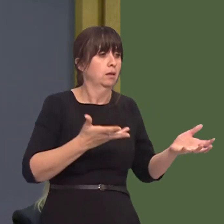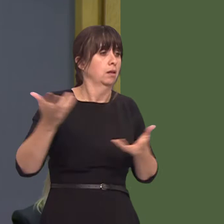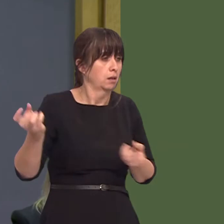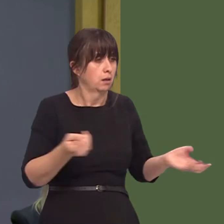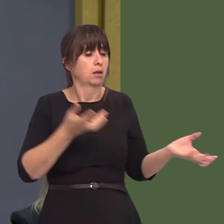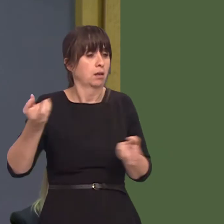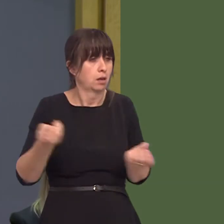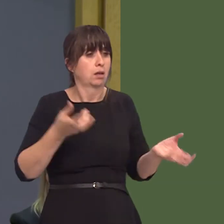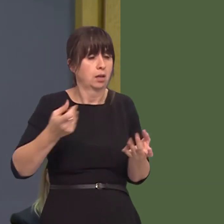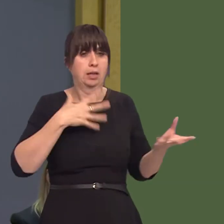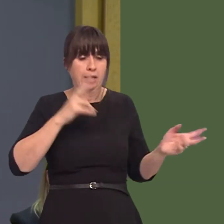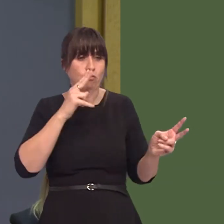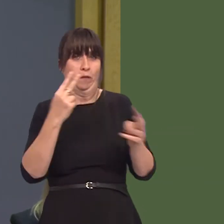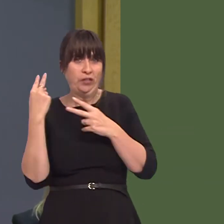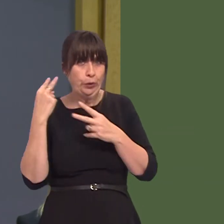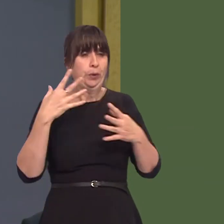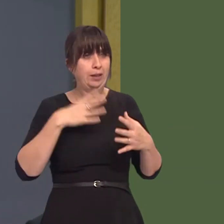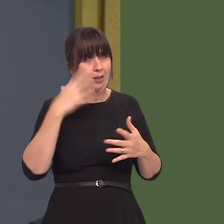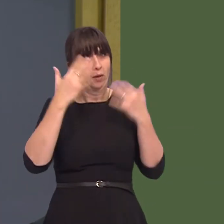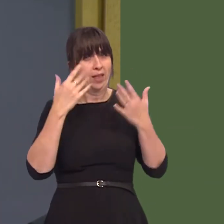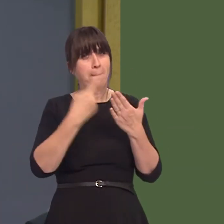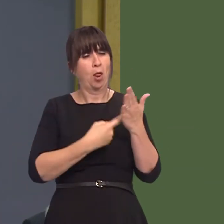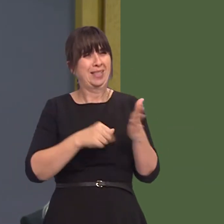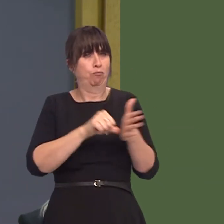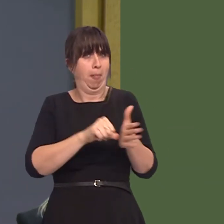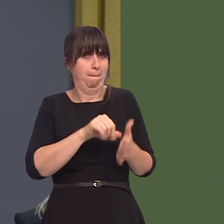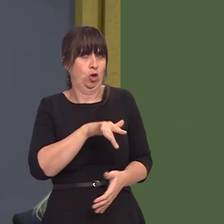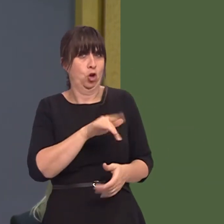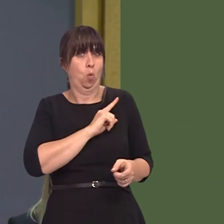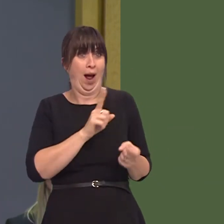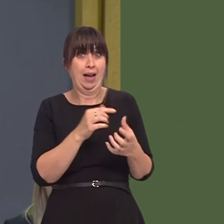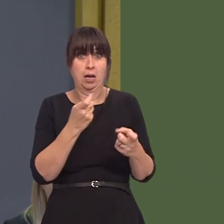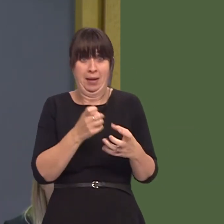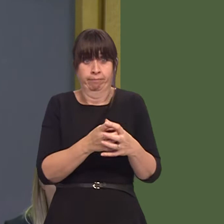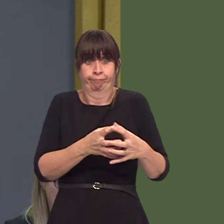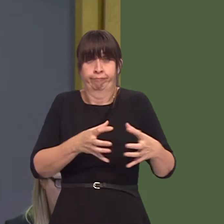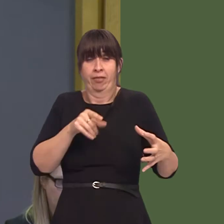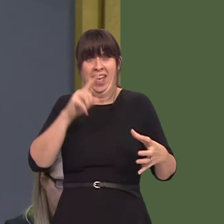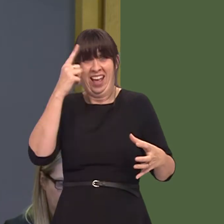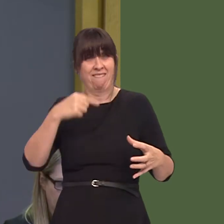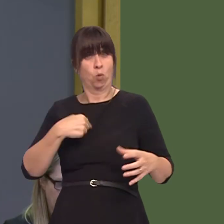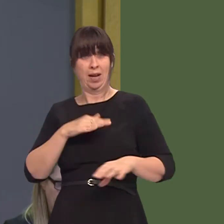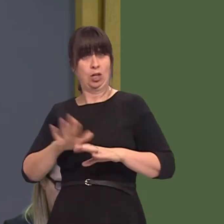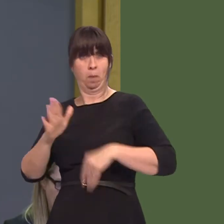Will the First Minister commit to reviewing and addressing the policy obstacles to the growth of the sector, which if we donít build in Wales, others will?